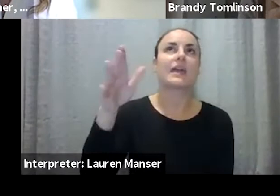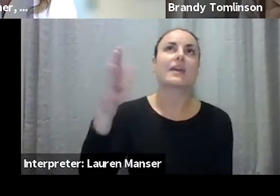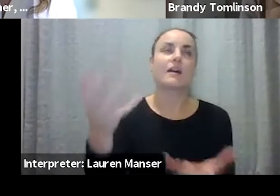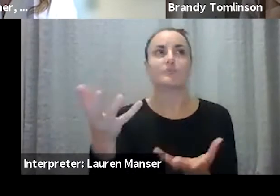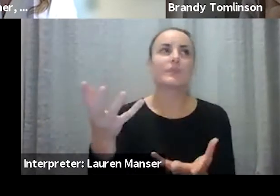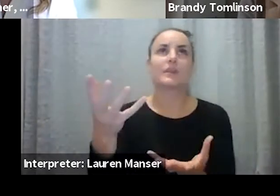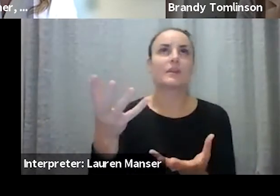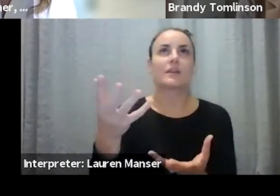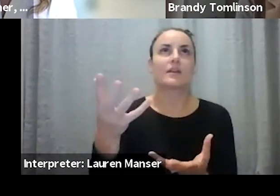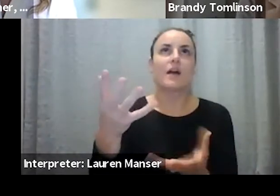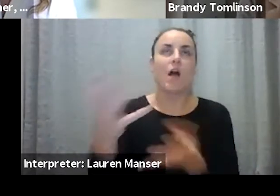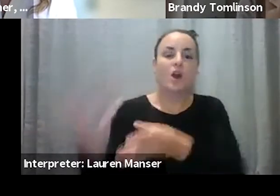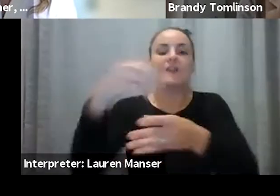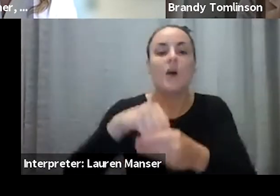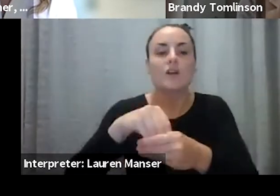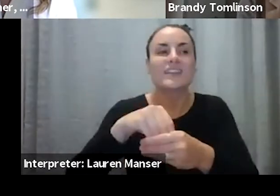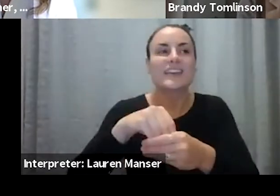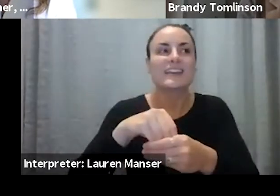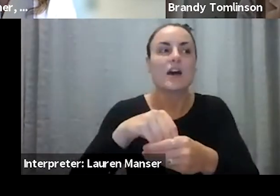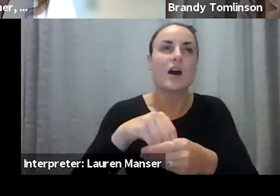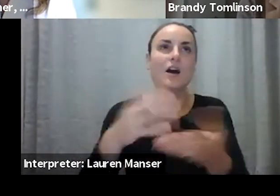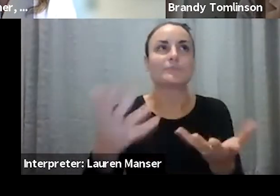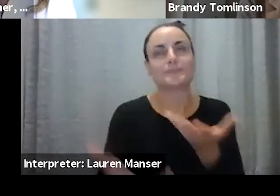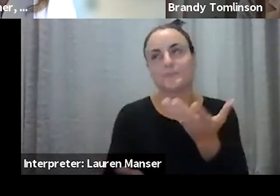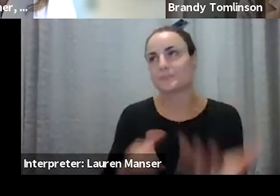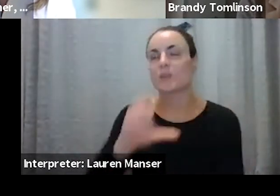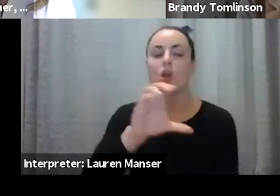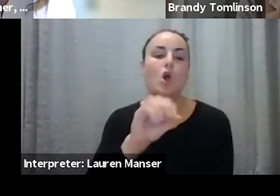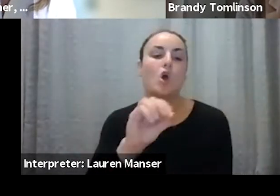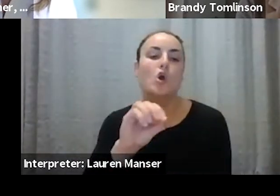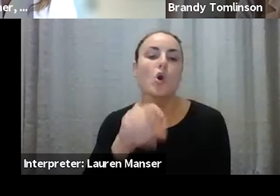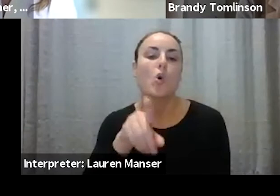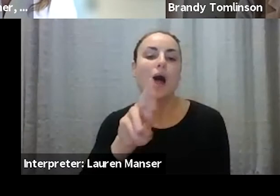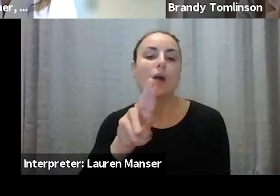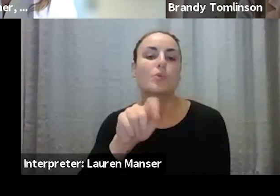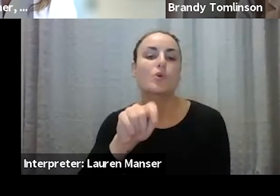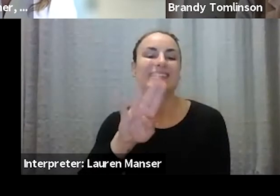once an individual has requested an accommodation. So this means engaging in good faith,